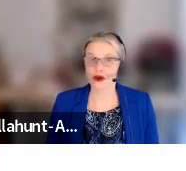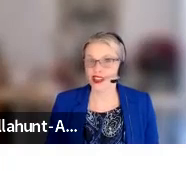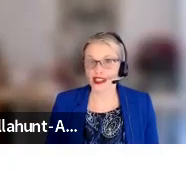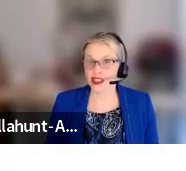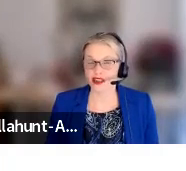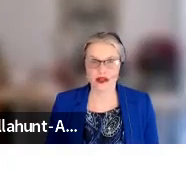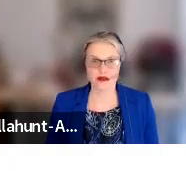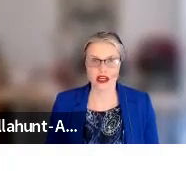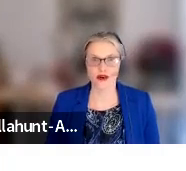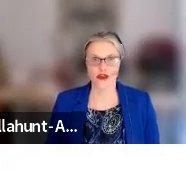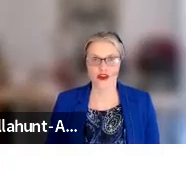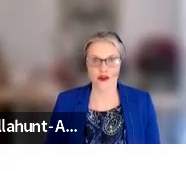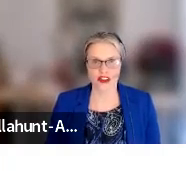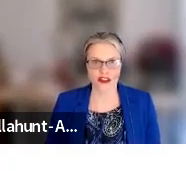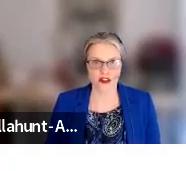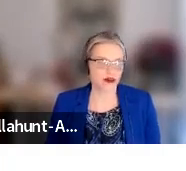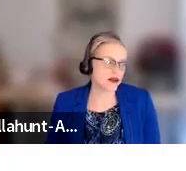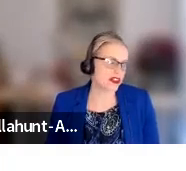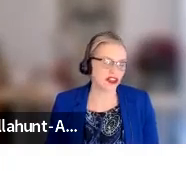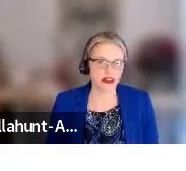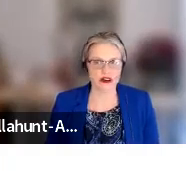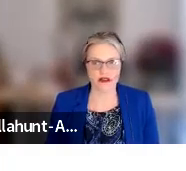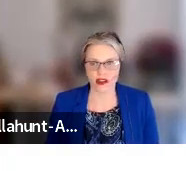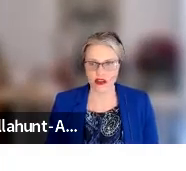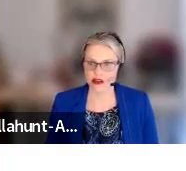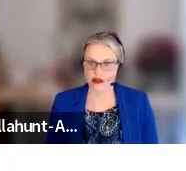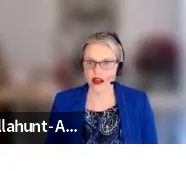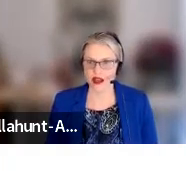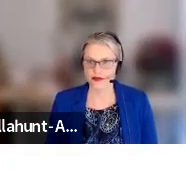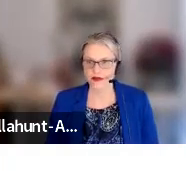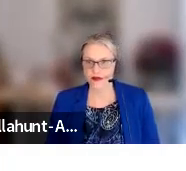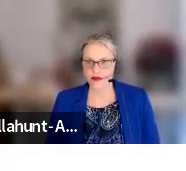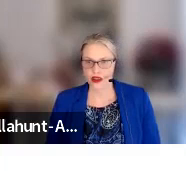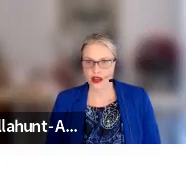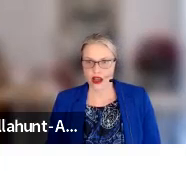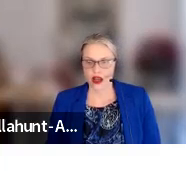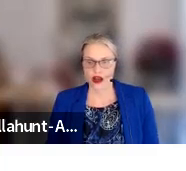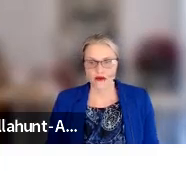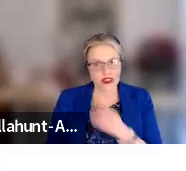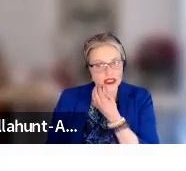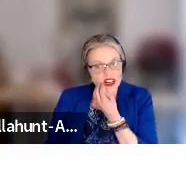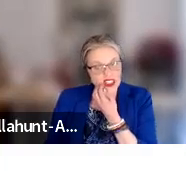go to the ED. Sometimes they go to their general practitioner. Sometimes they just shake it off when they think that they're okay.